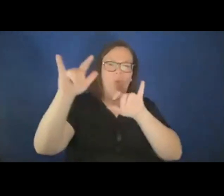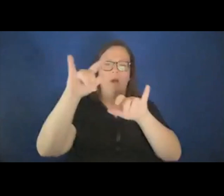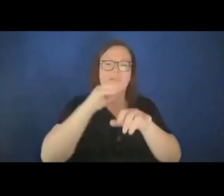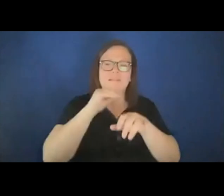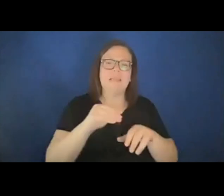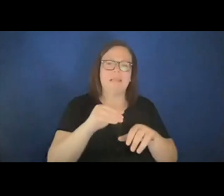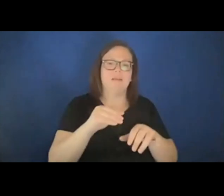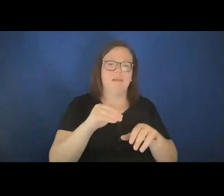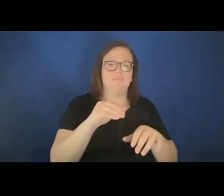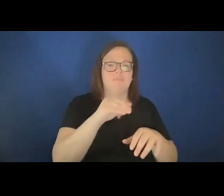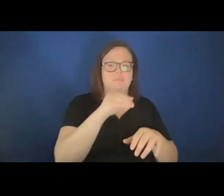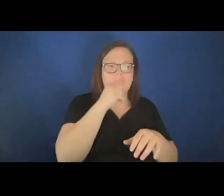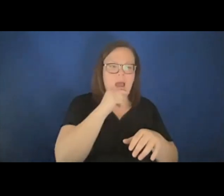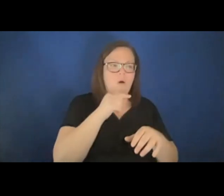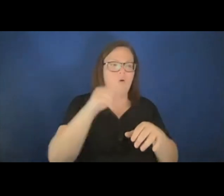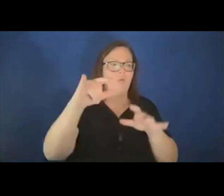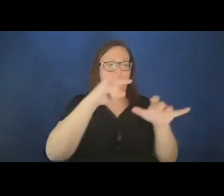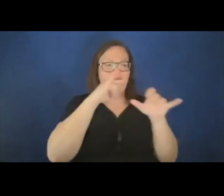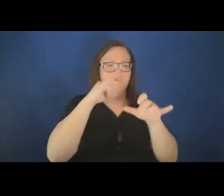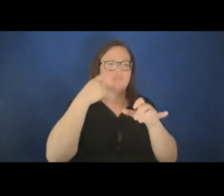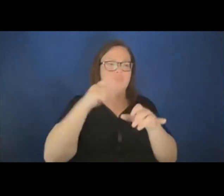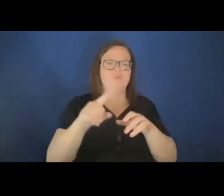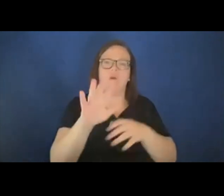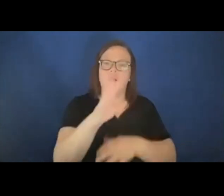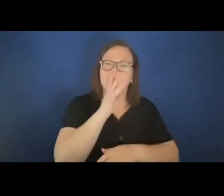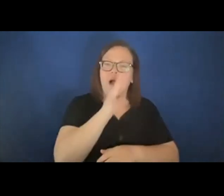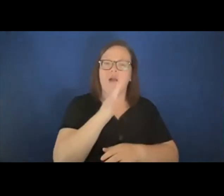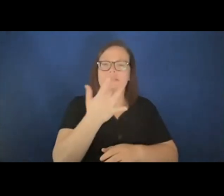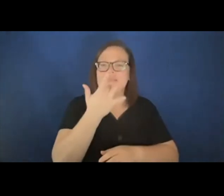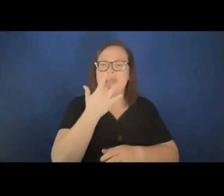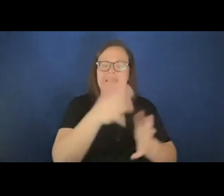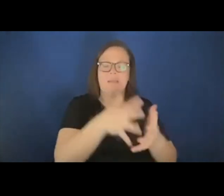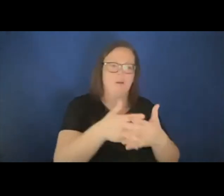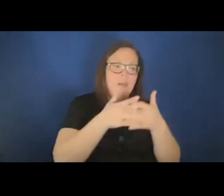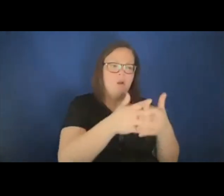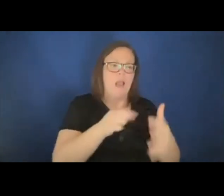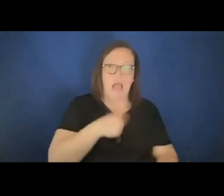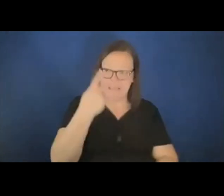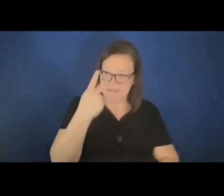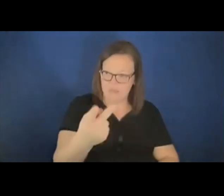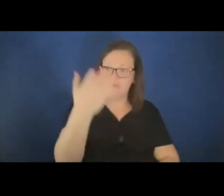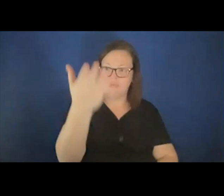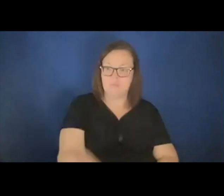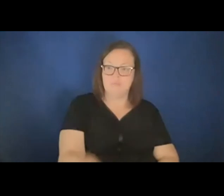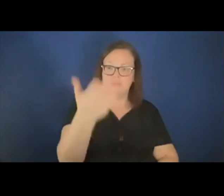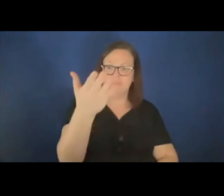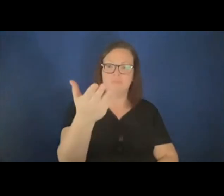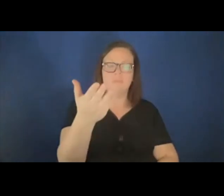in child’s mouth to condition her tongue to the taste of america I see you door to door in eviction